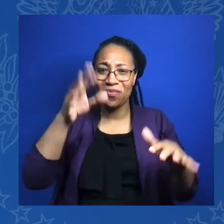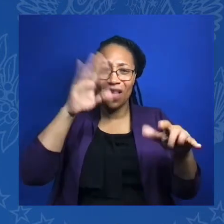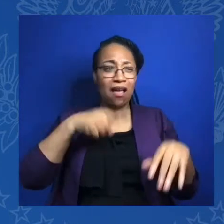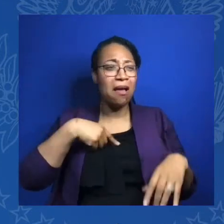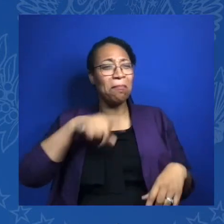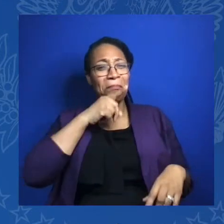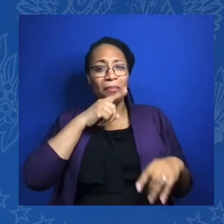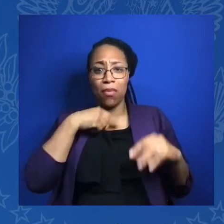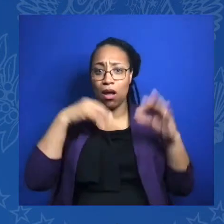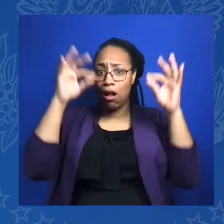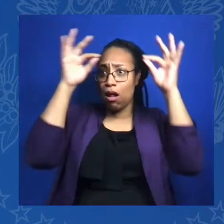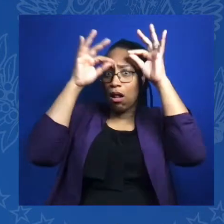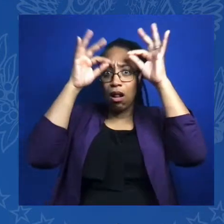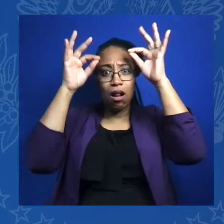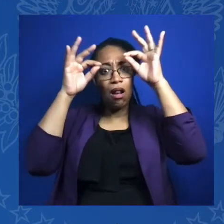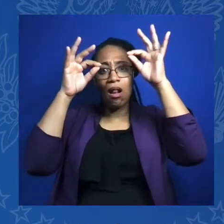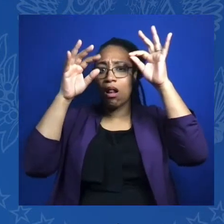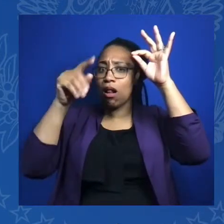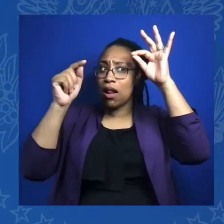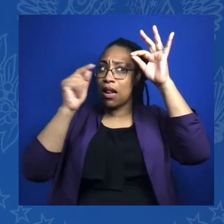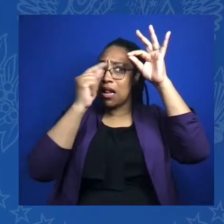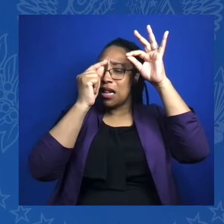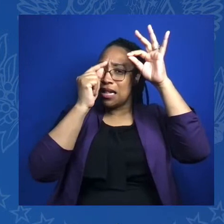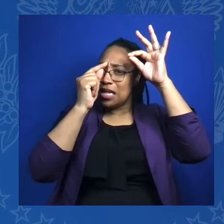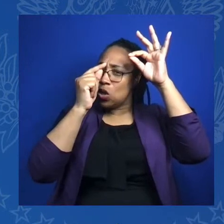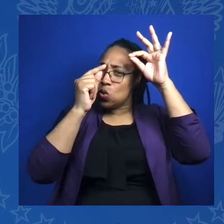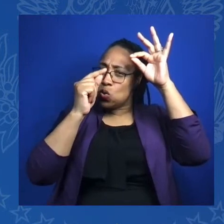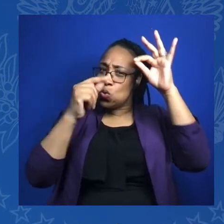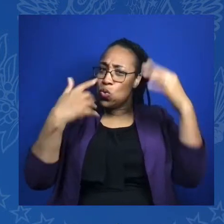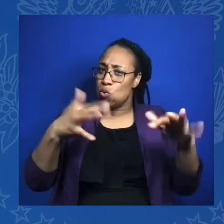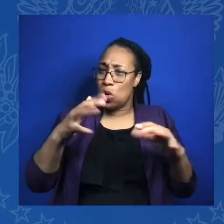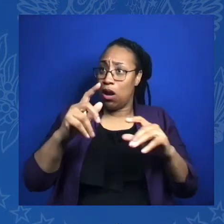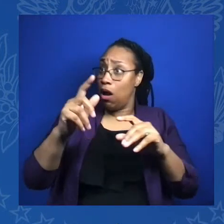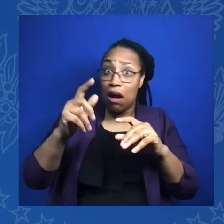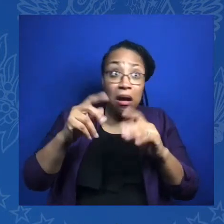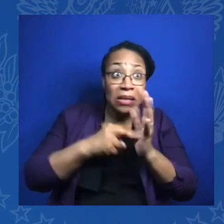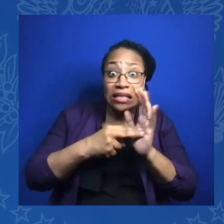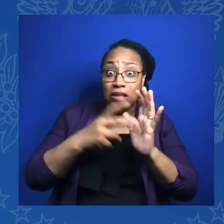But my commitment -- my commitment is to bring them home, just as I know your commitment is